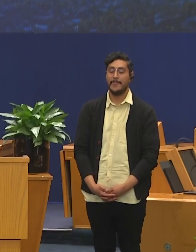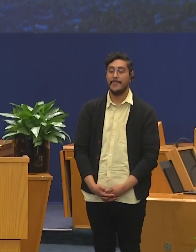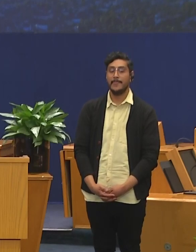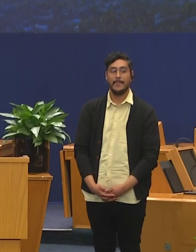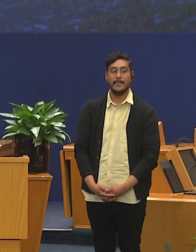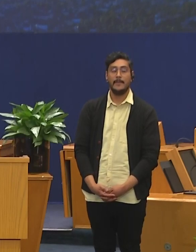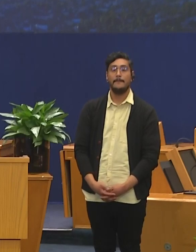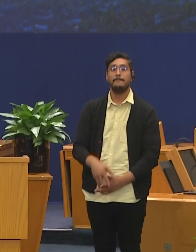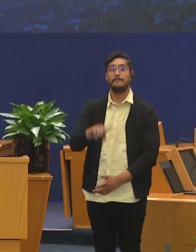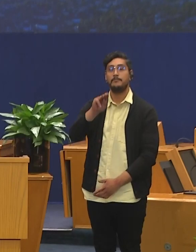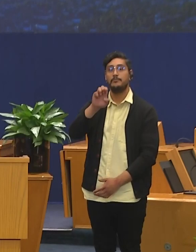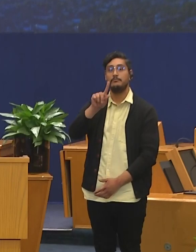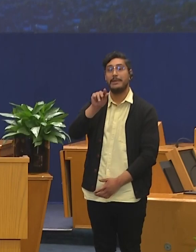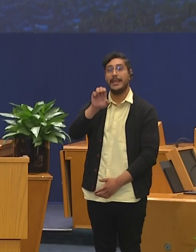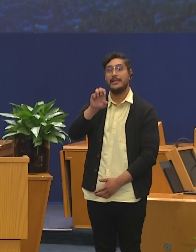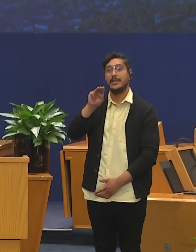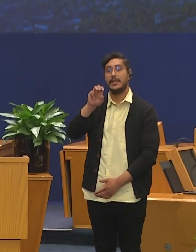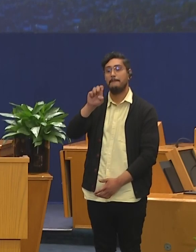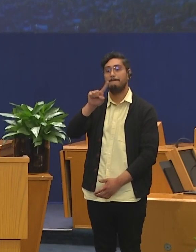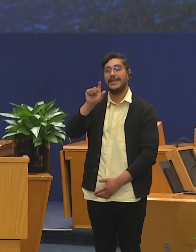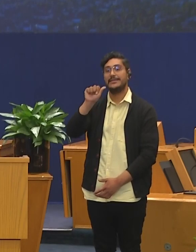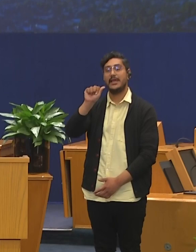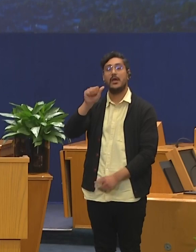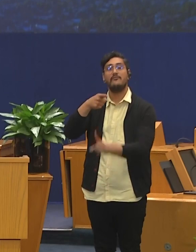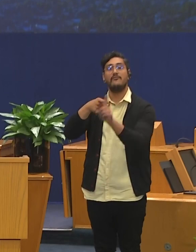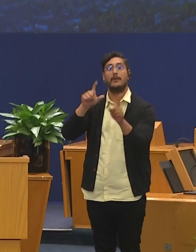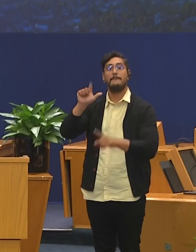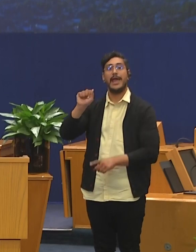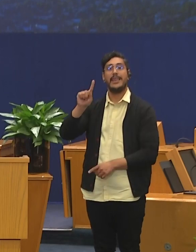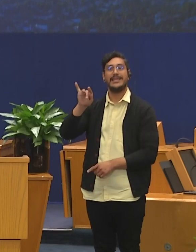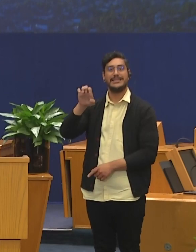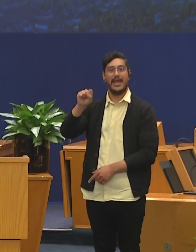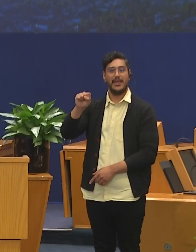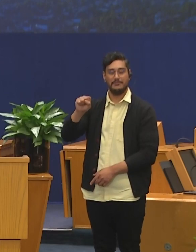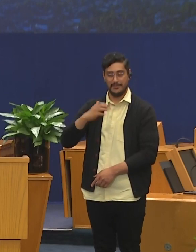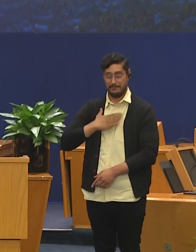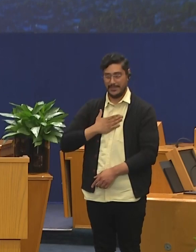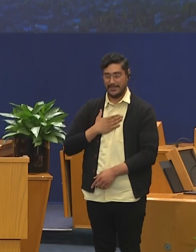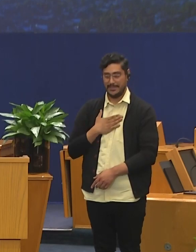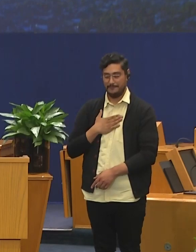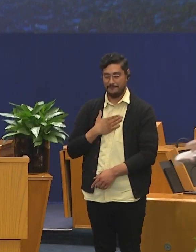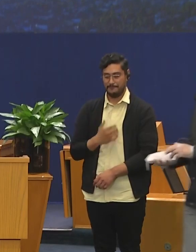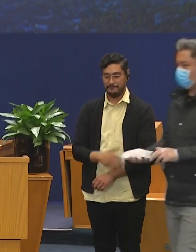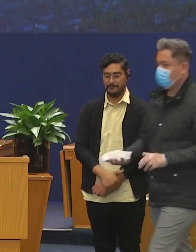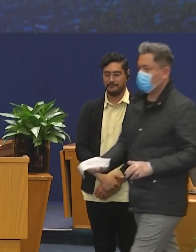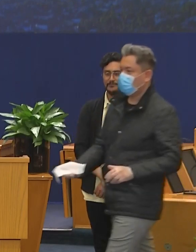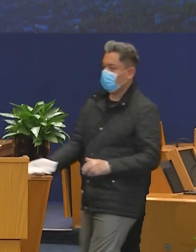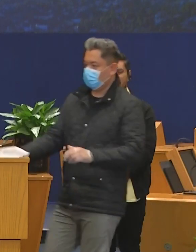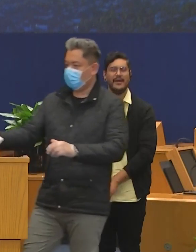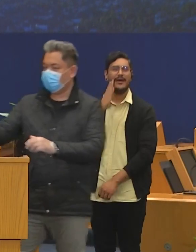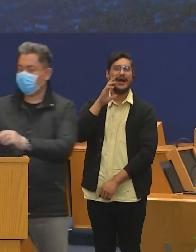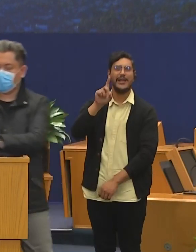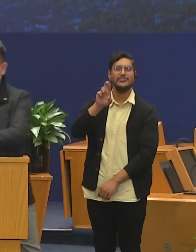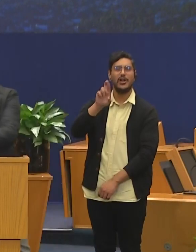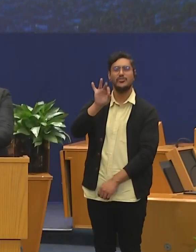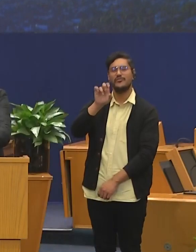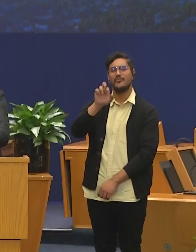NEXT QUESTION, PLEASE? THANK YOU. NEXT WE'LL GO TO THE LINE OF MEL ABOUT OH DISPROPORTIONATELY MESA